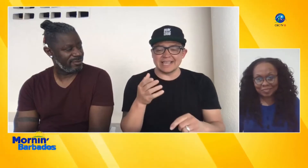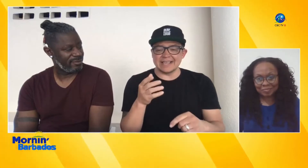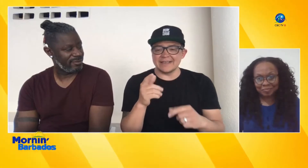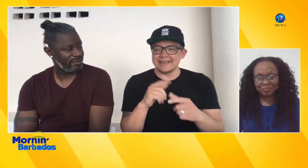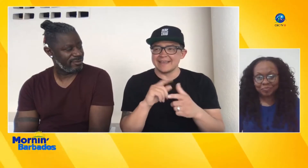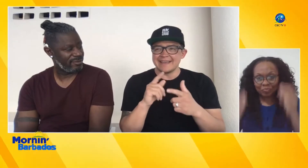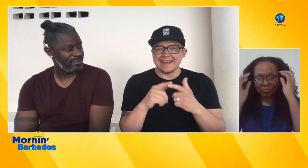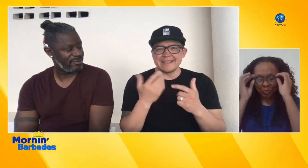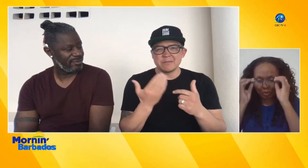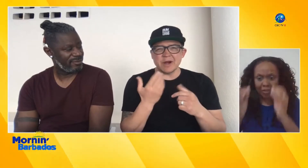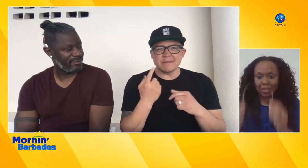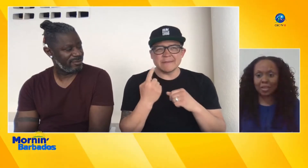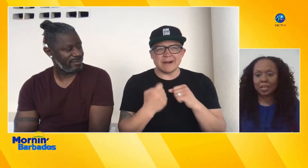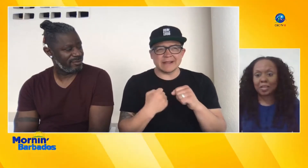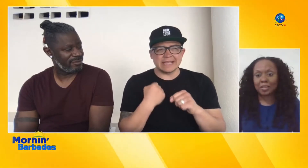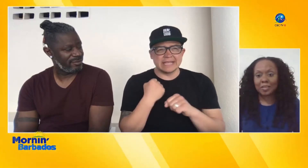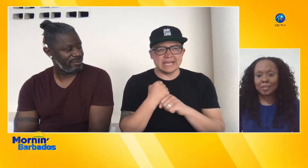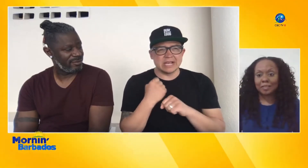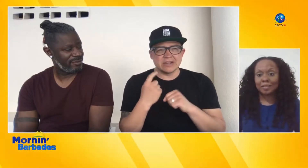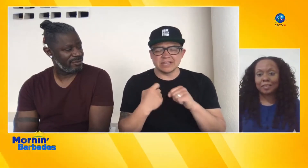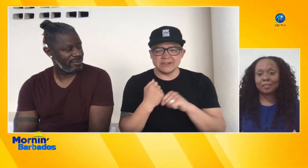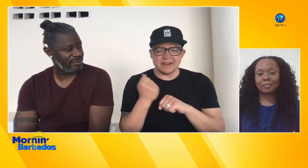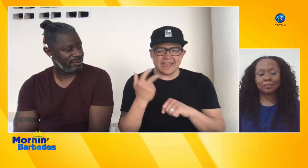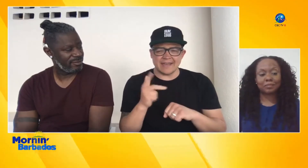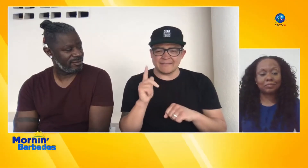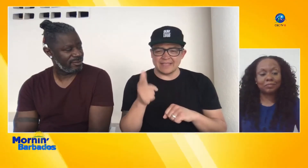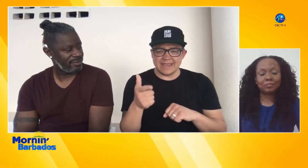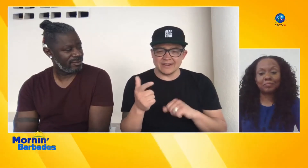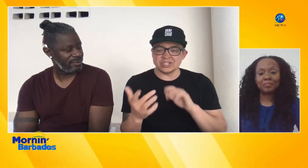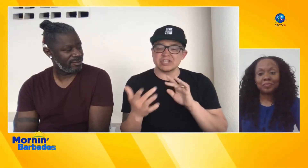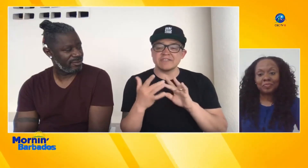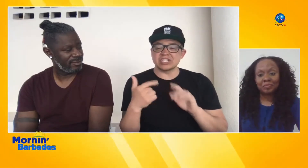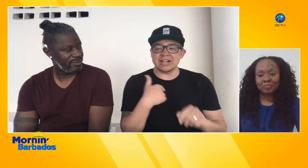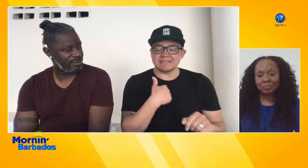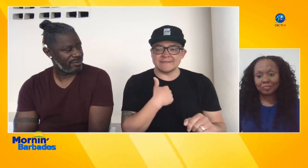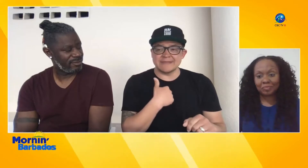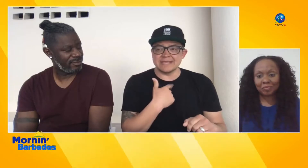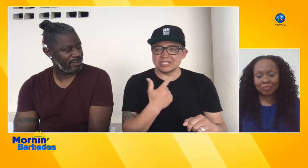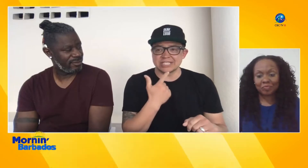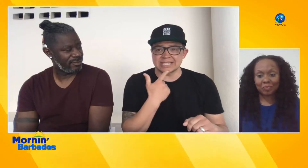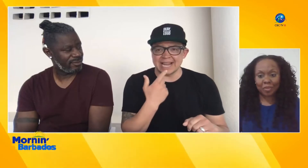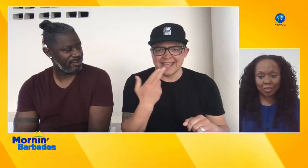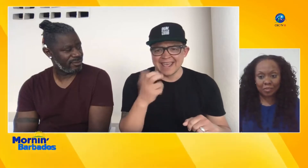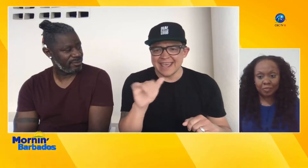there and then probably about a year year and a half later she reached out to me and said